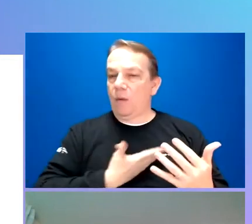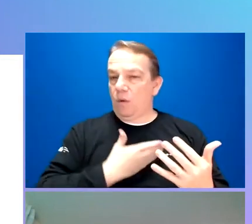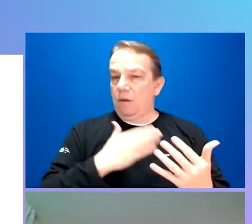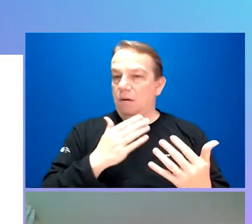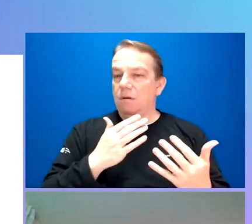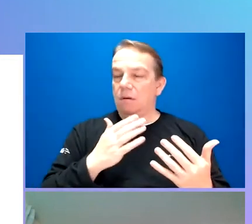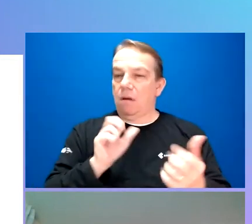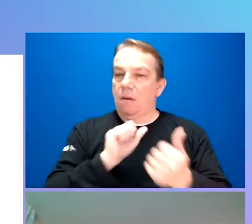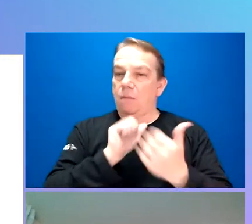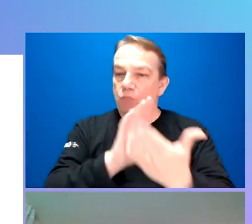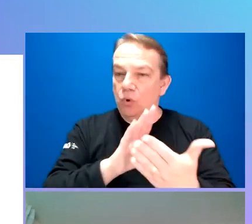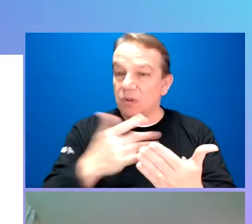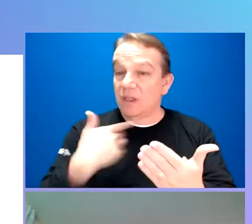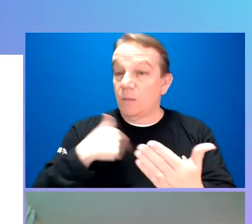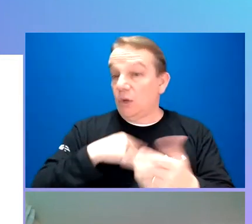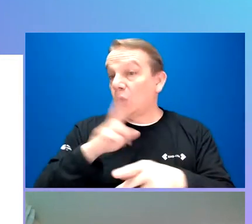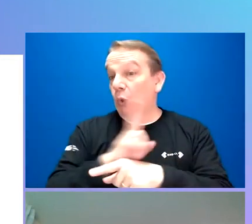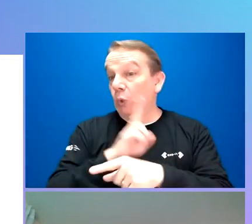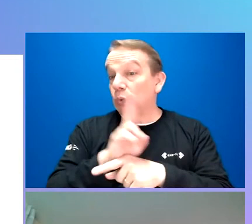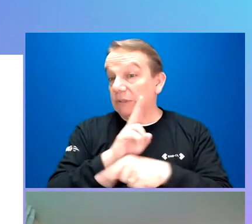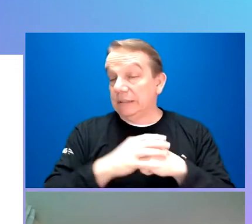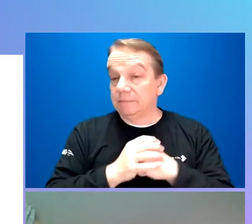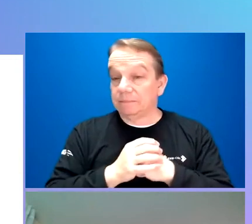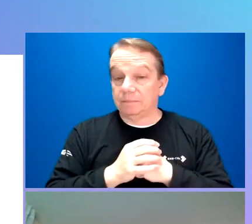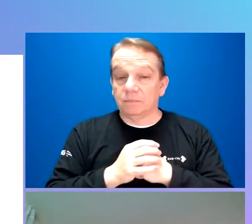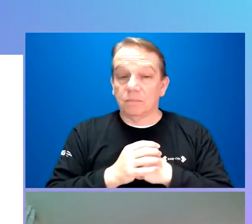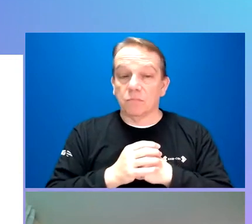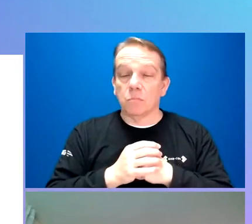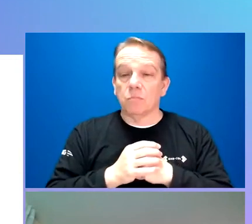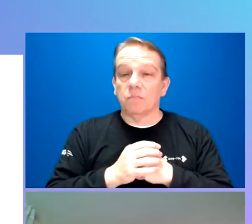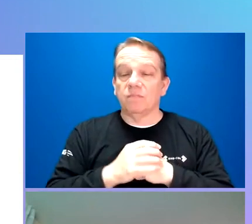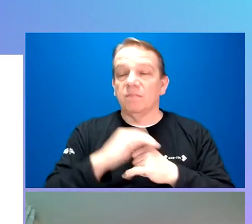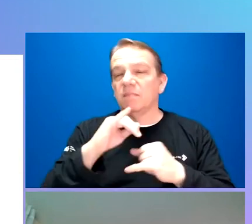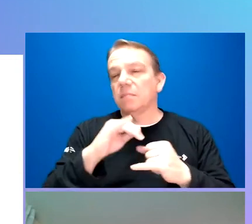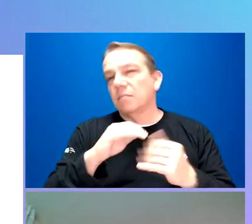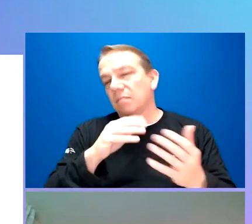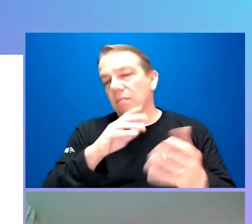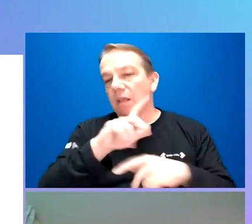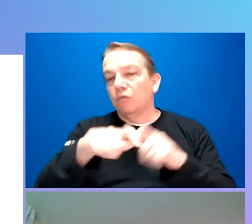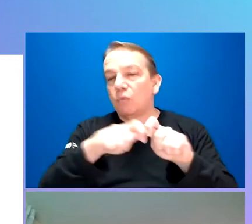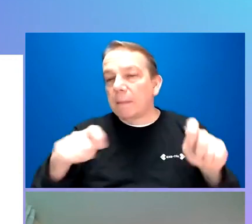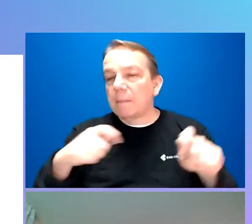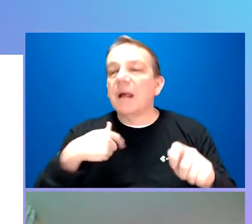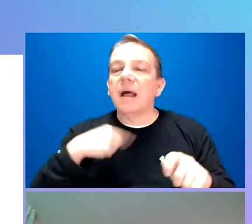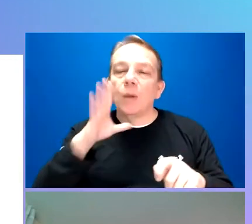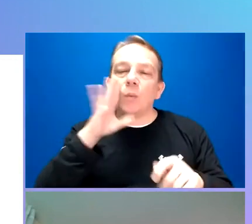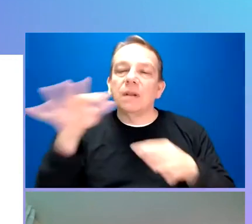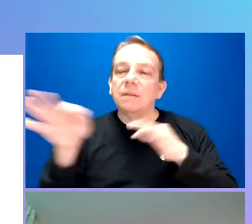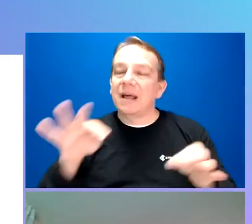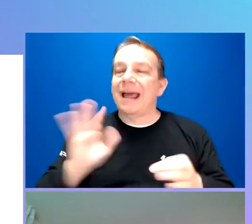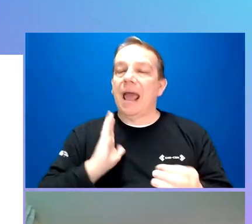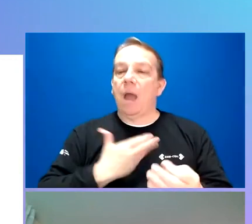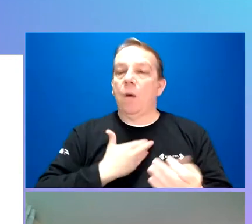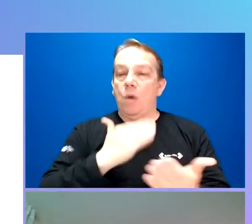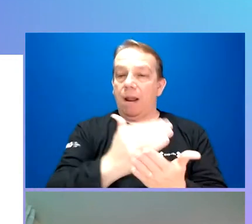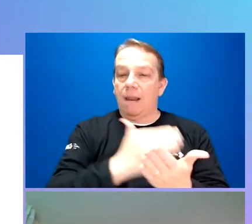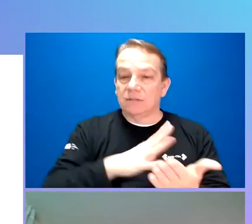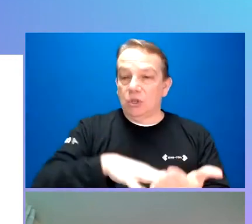adopted. And then toward the end , I'm going to talk about the lessons we have learned and what